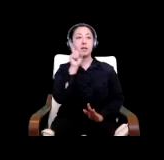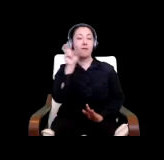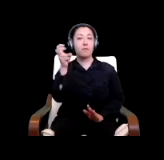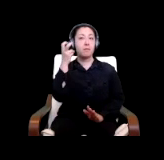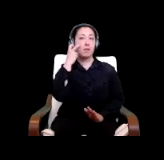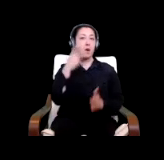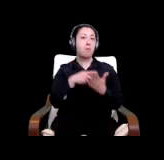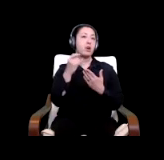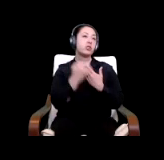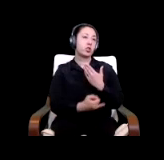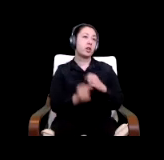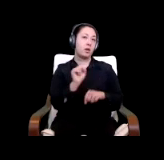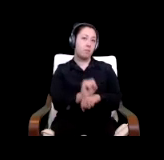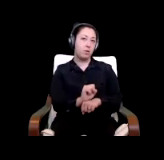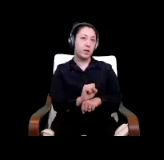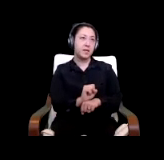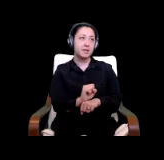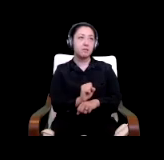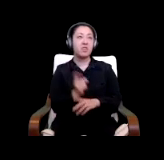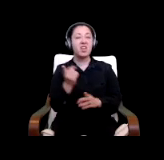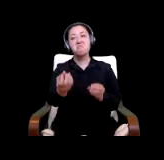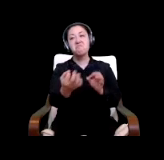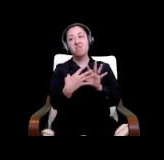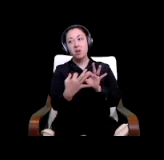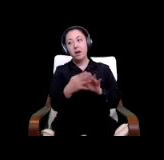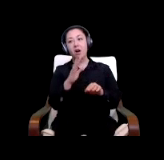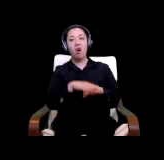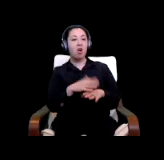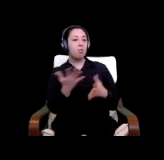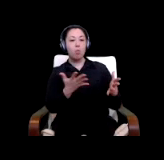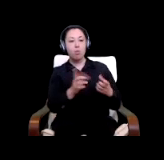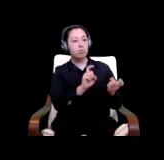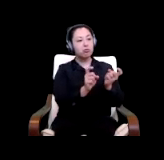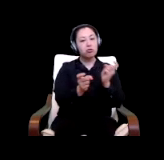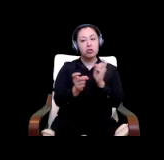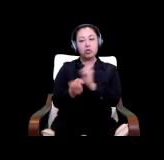provided feedback if there was anything we should add or change into a more finalize